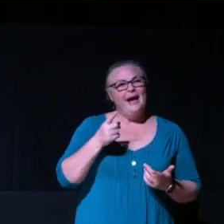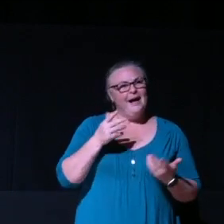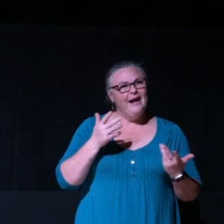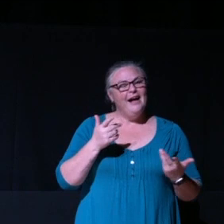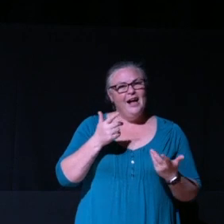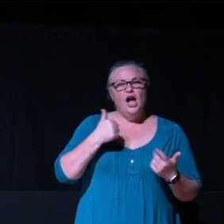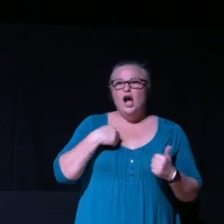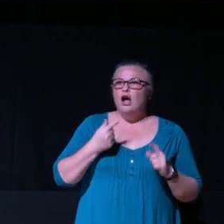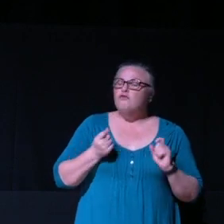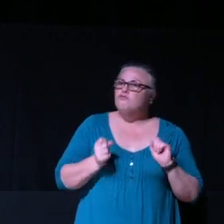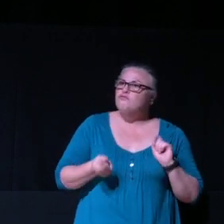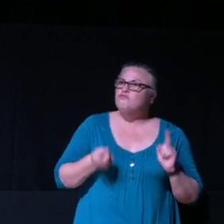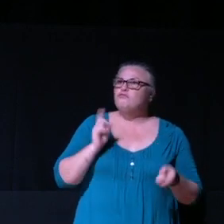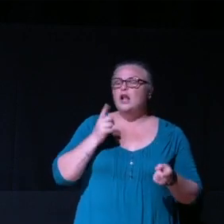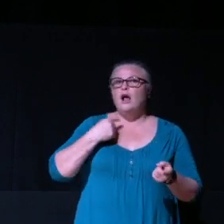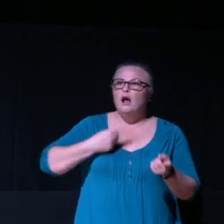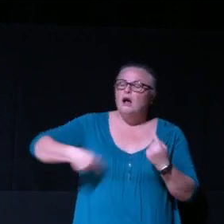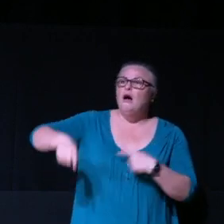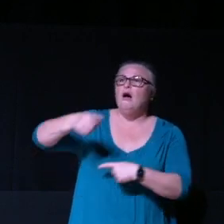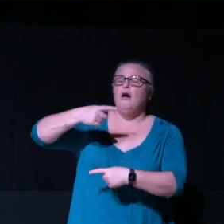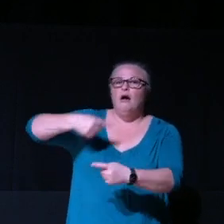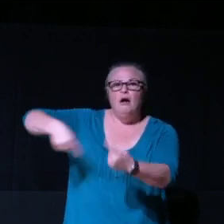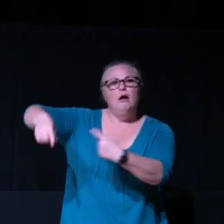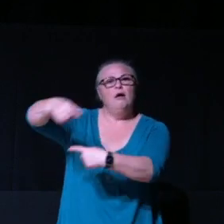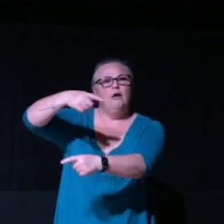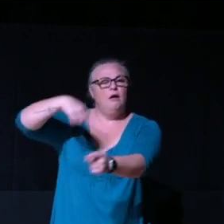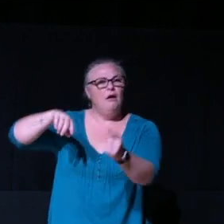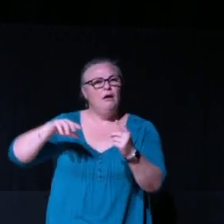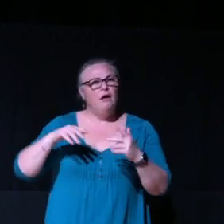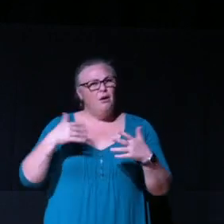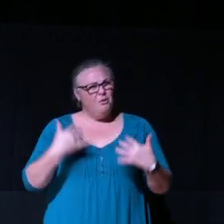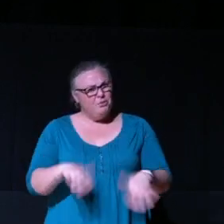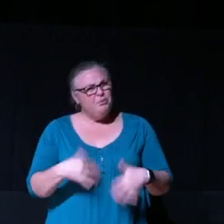and redemption stories within the social media that actually it's sort of coming of